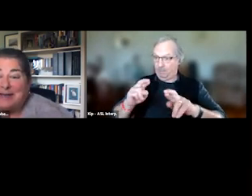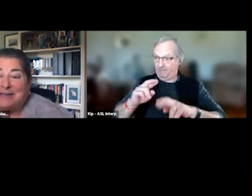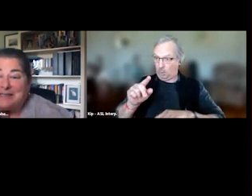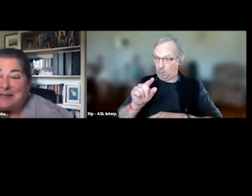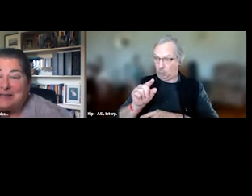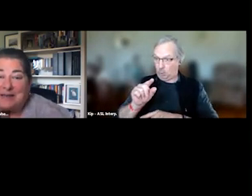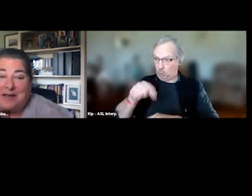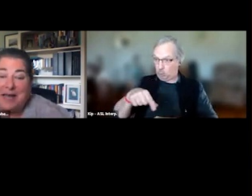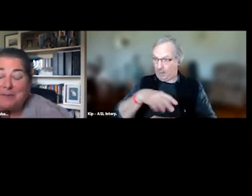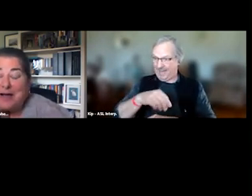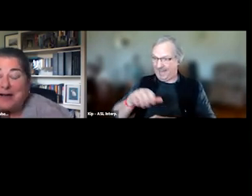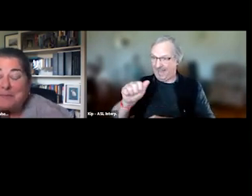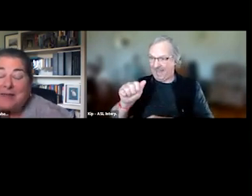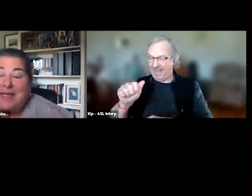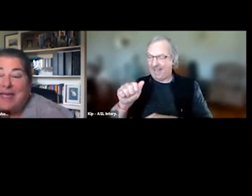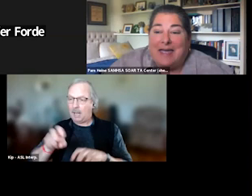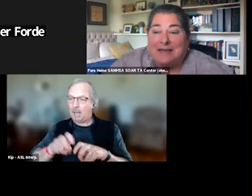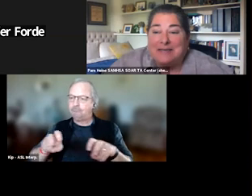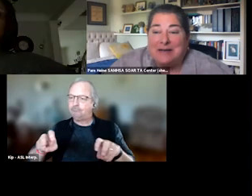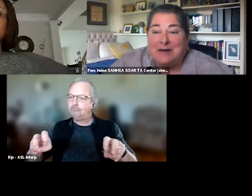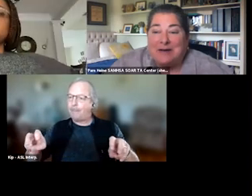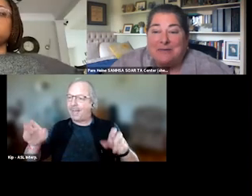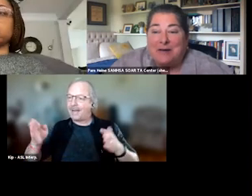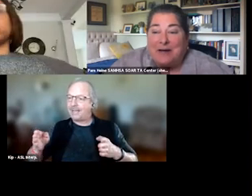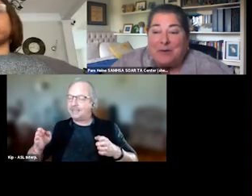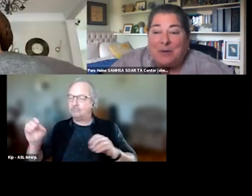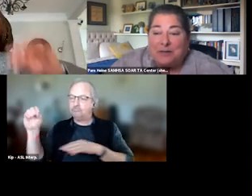So that's all the panelists camera up and allow you all